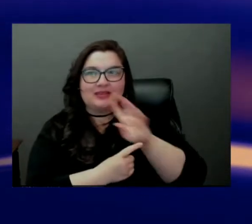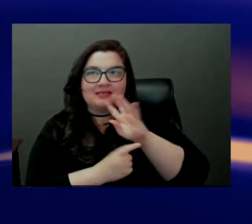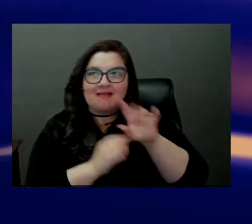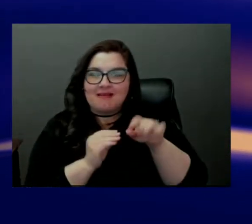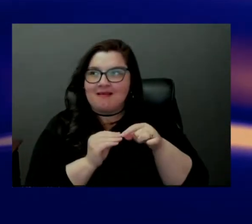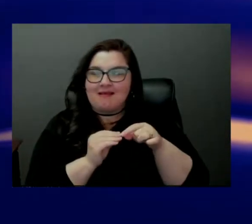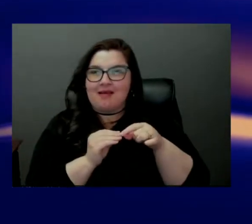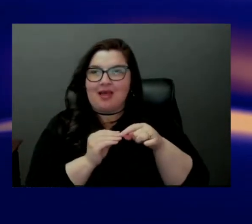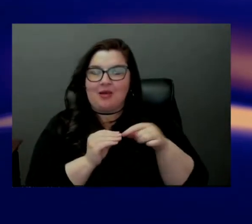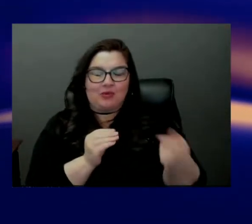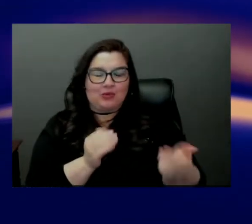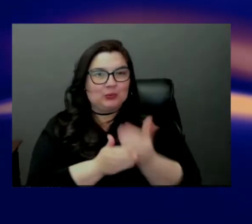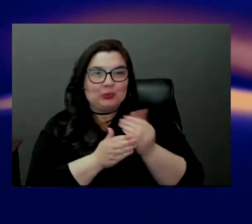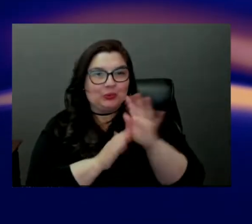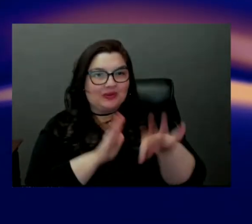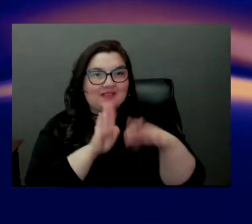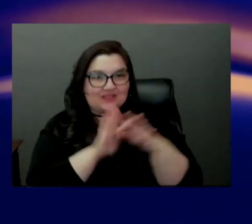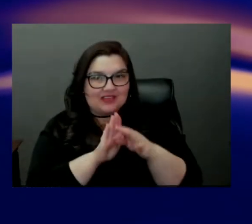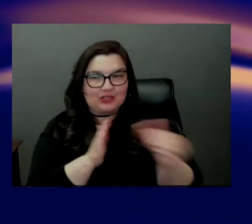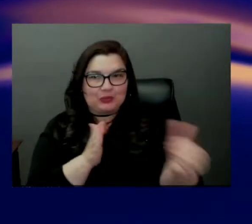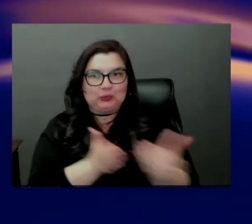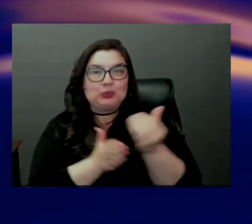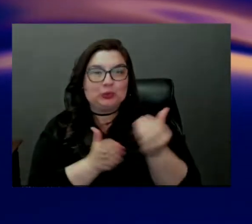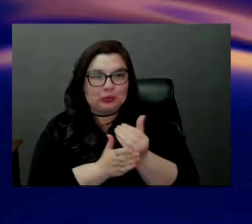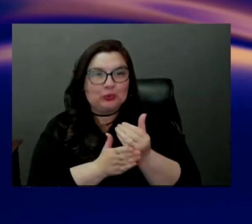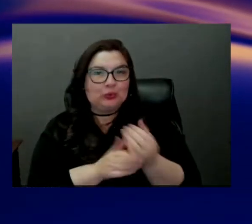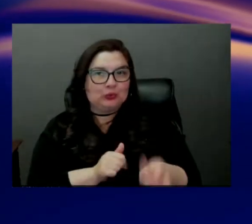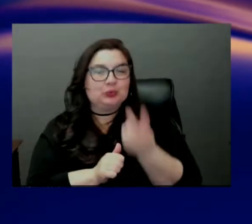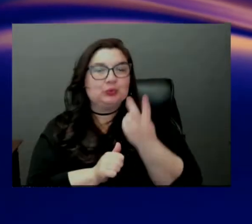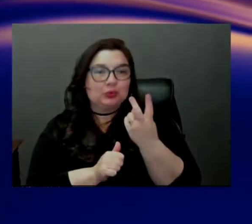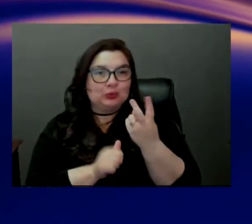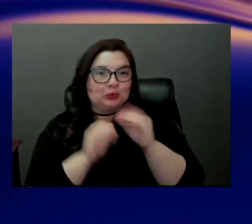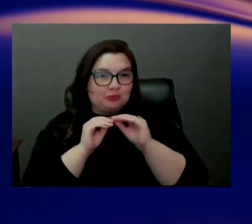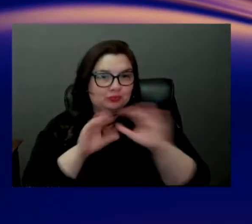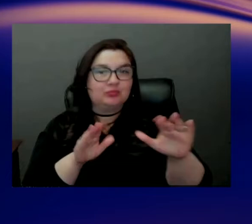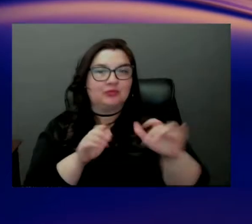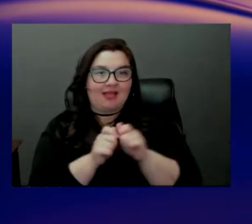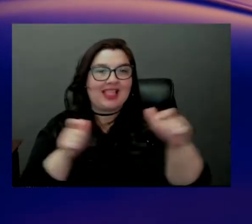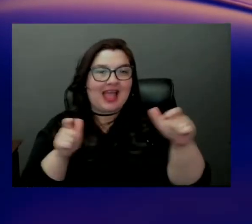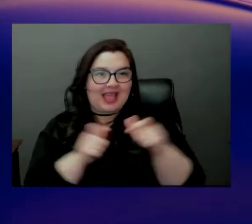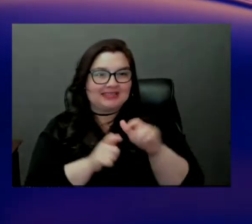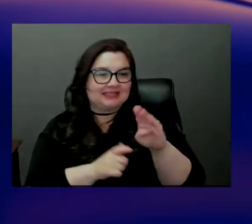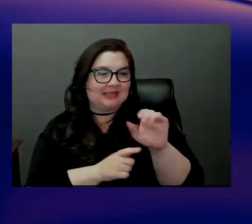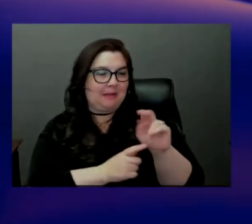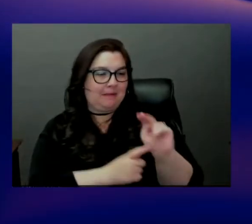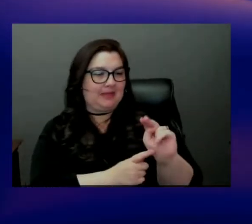was basically deploying two Elastic Beanstalk. So we were working on trying to crunch down the launch time